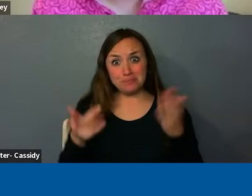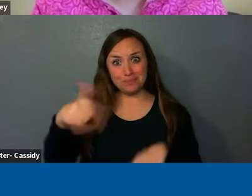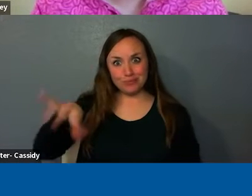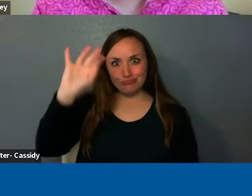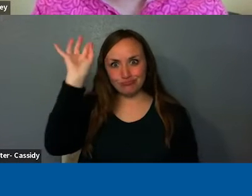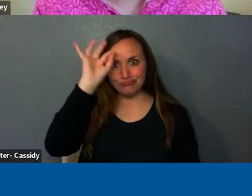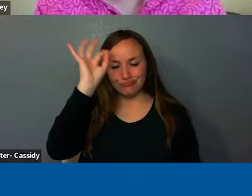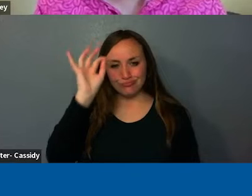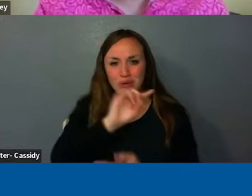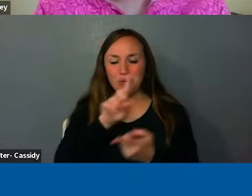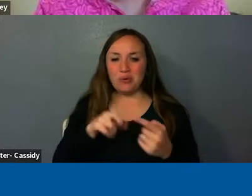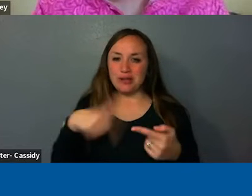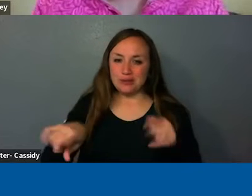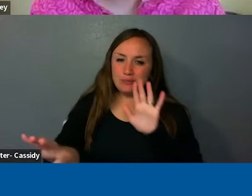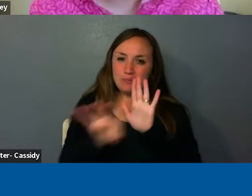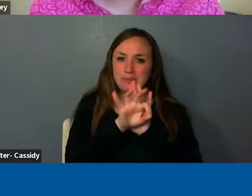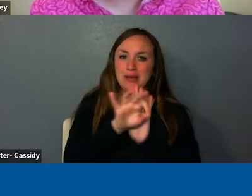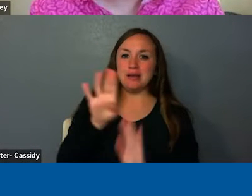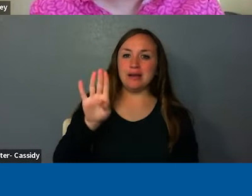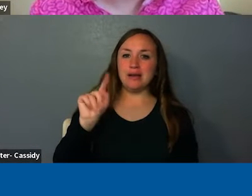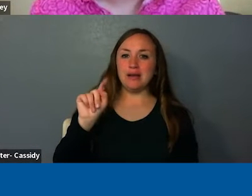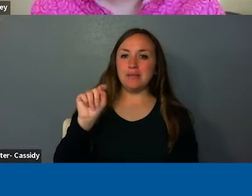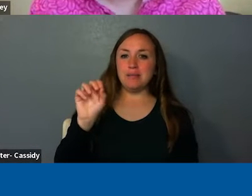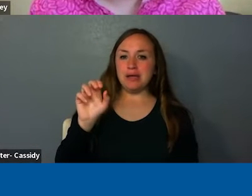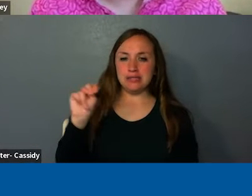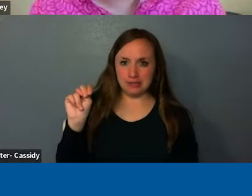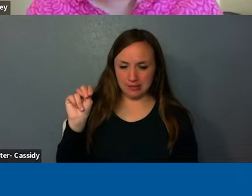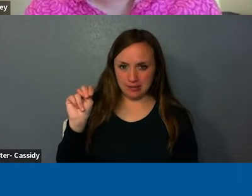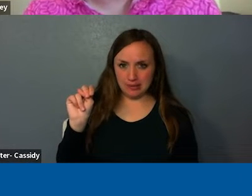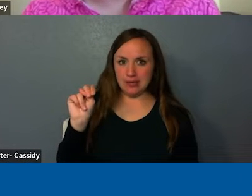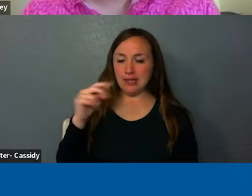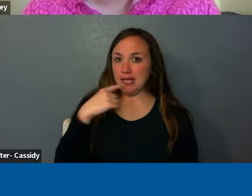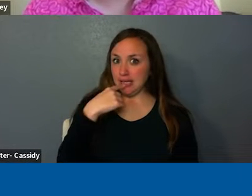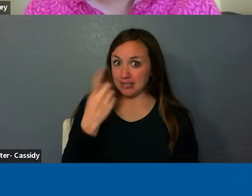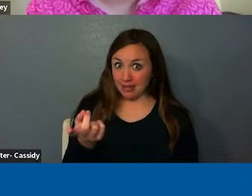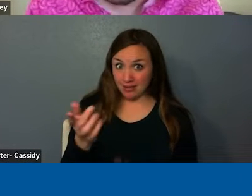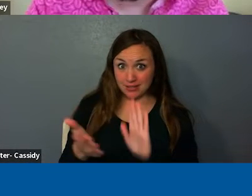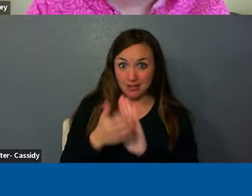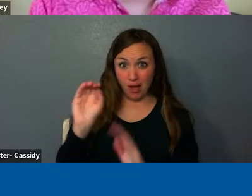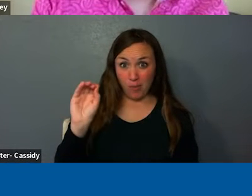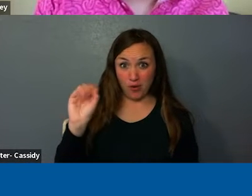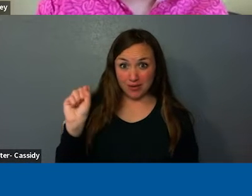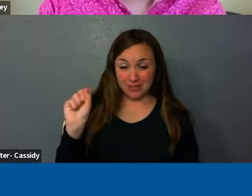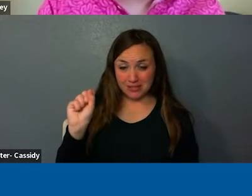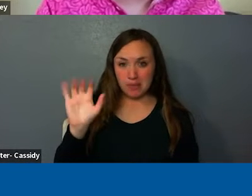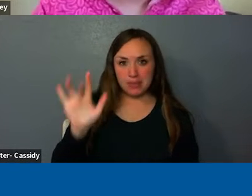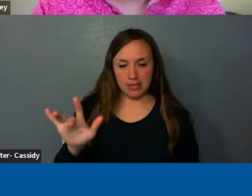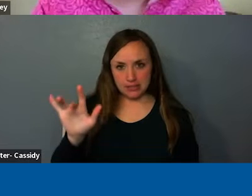When you declare a button using the button element, it tells the operating system that this is a button, it does button-y things,